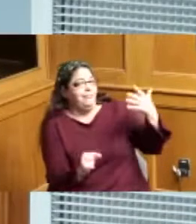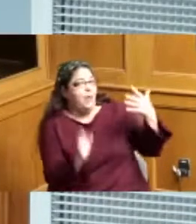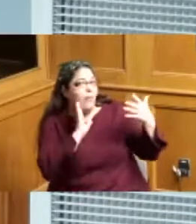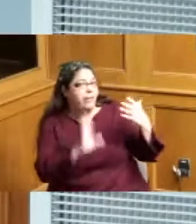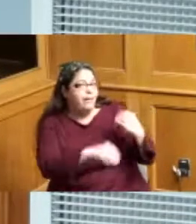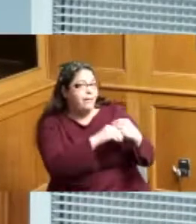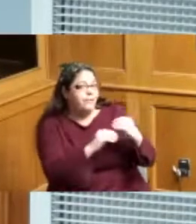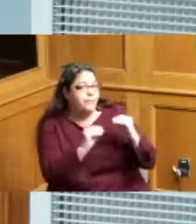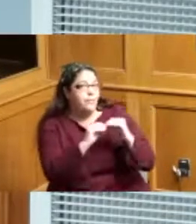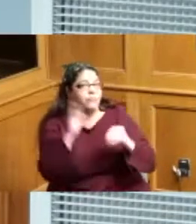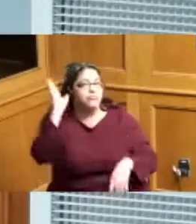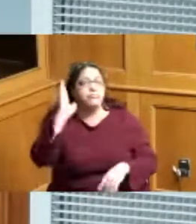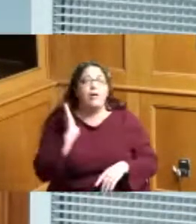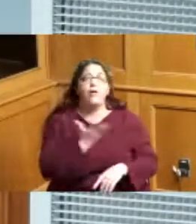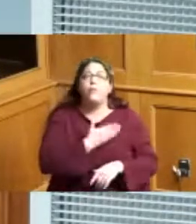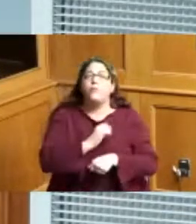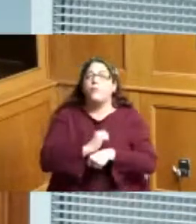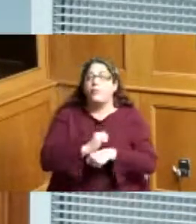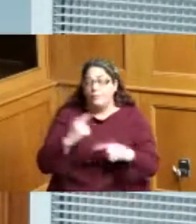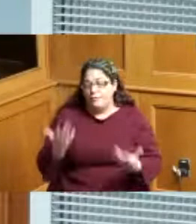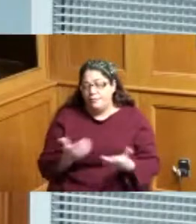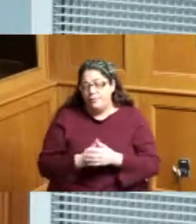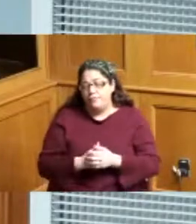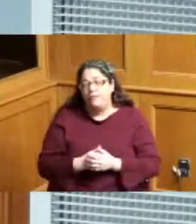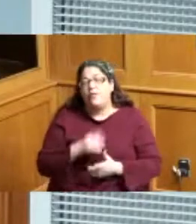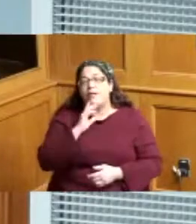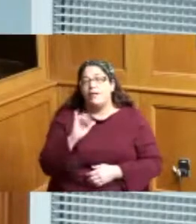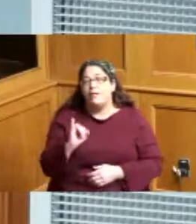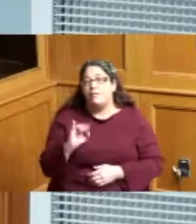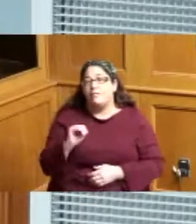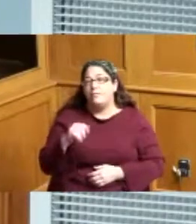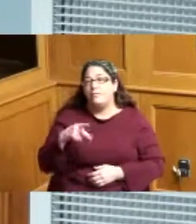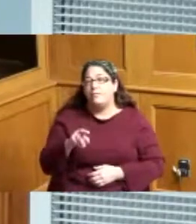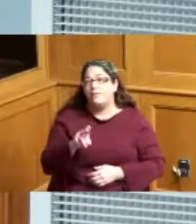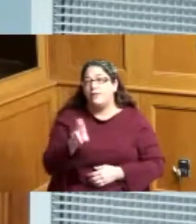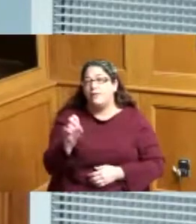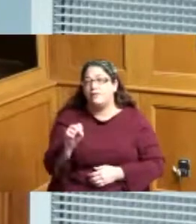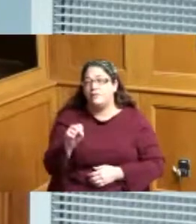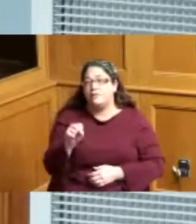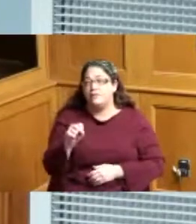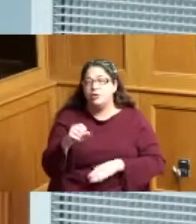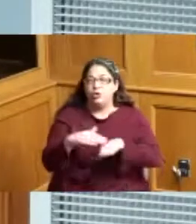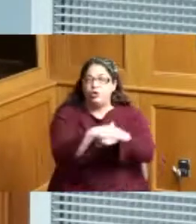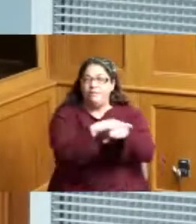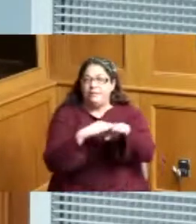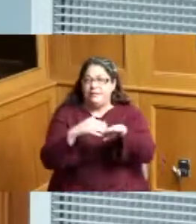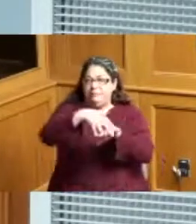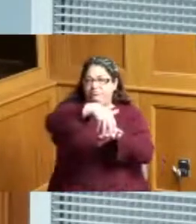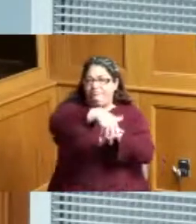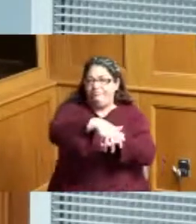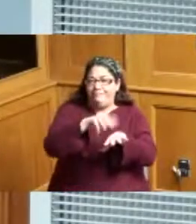work related to a potential impervious surface fee just as quick background for those watching